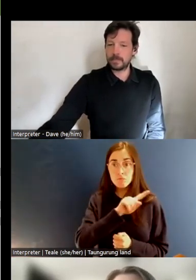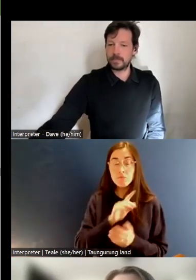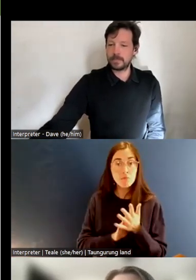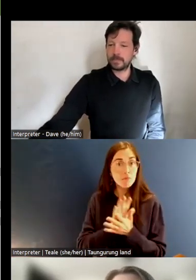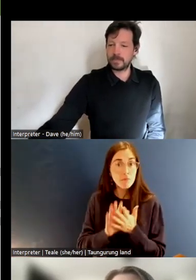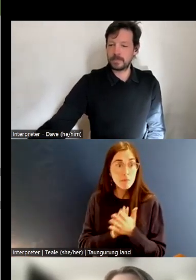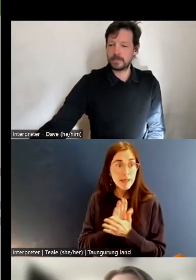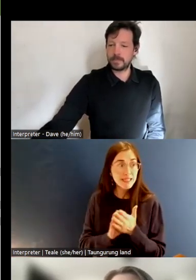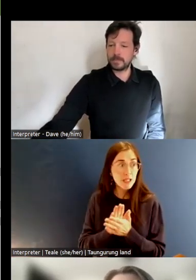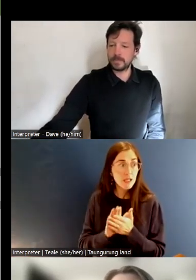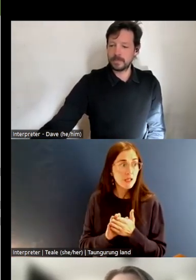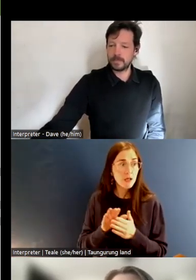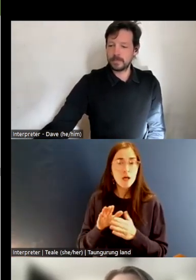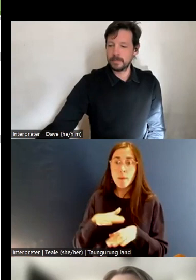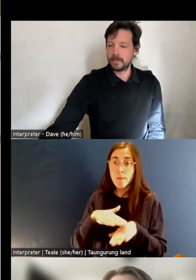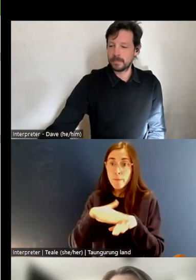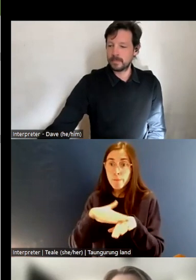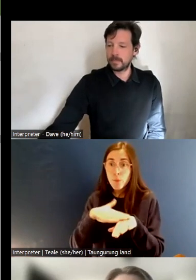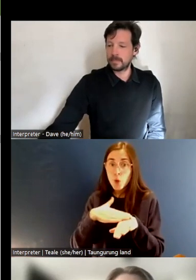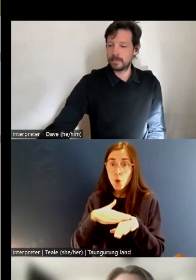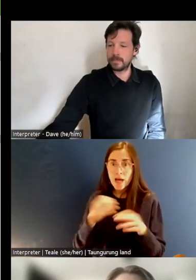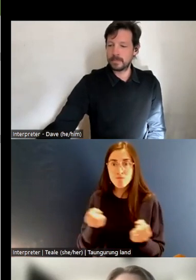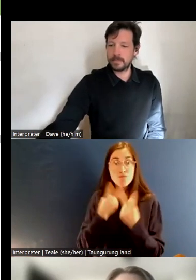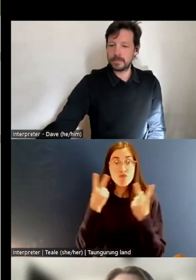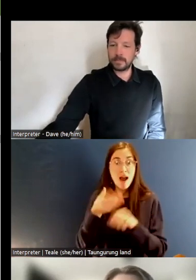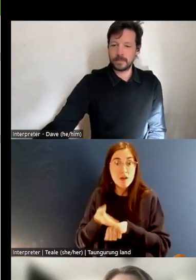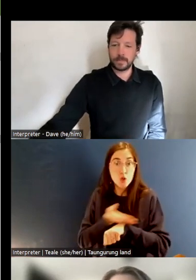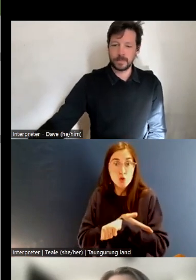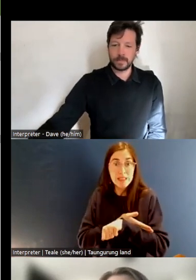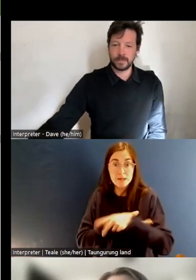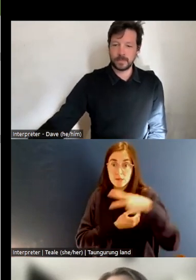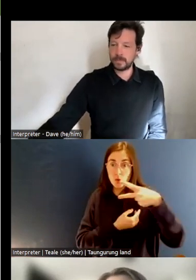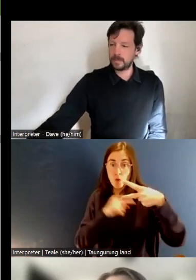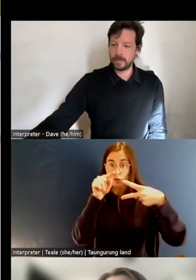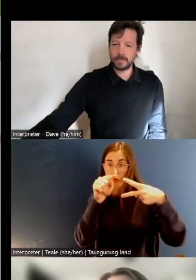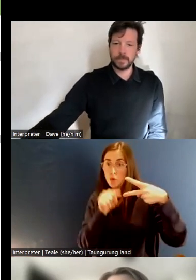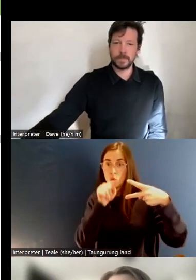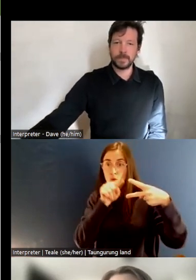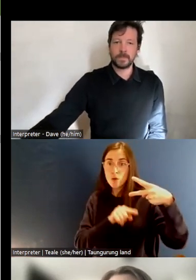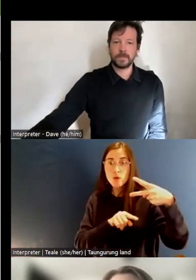These two coloured are the blue and this brighter green were an increase